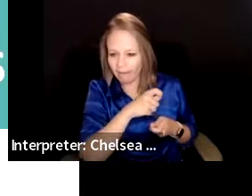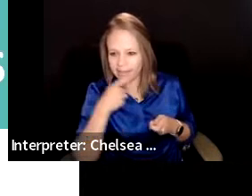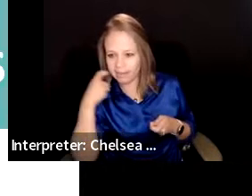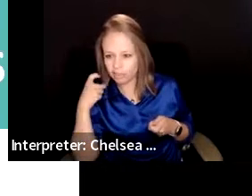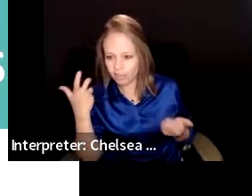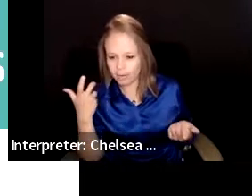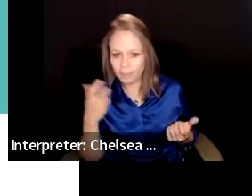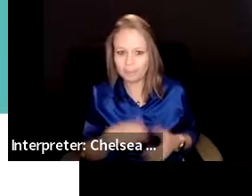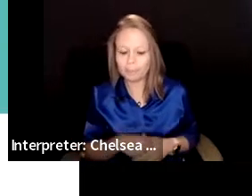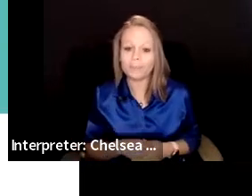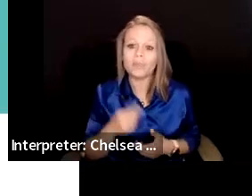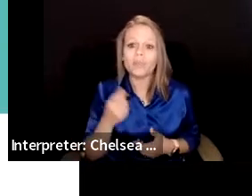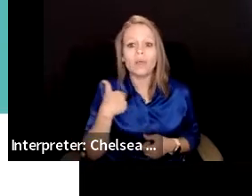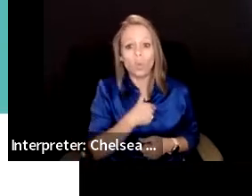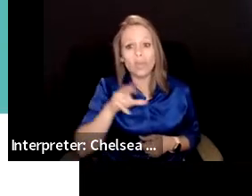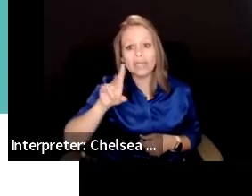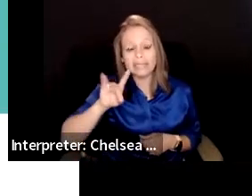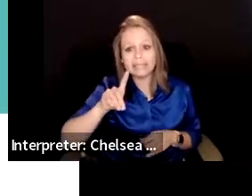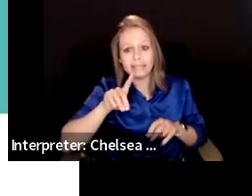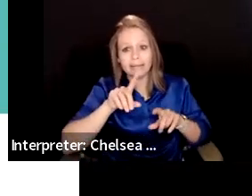sample healthcare professionals.